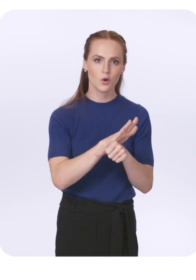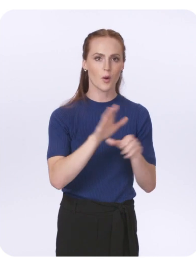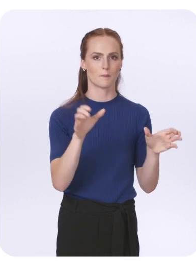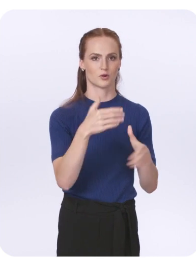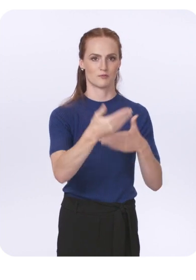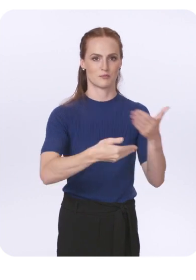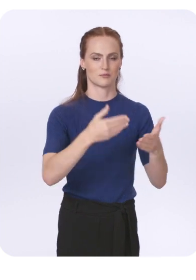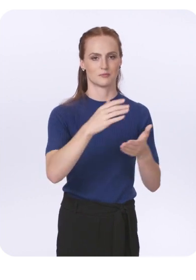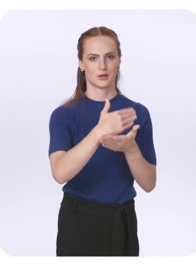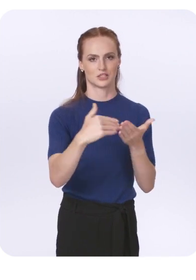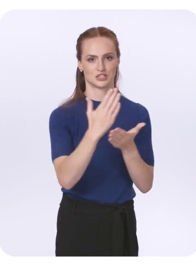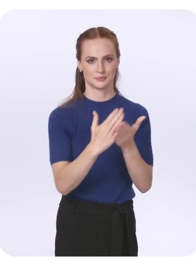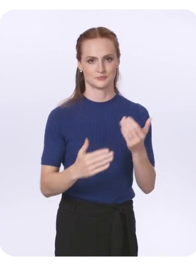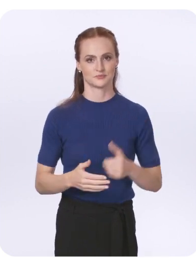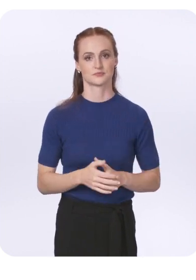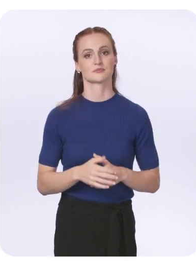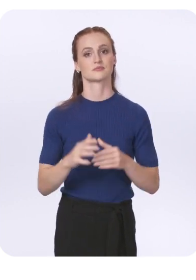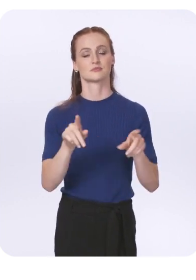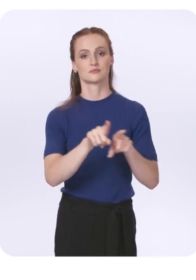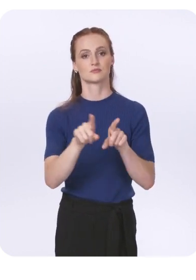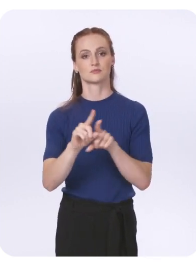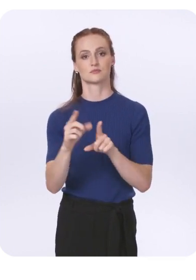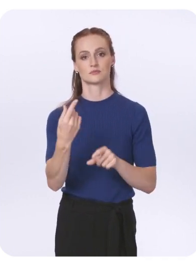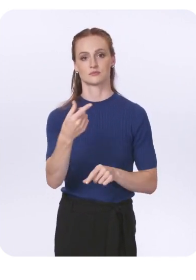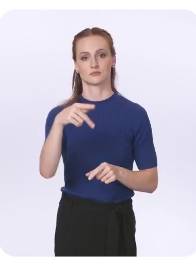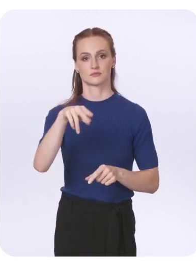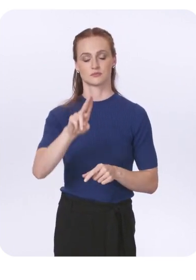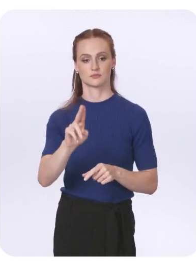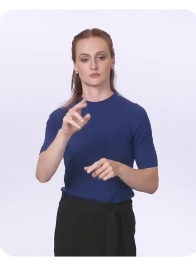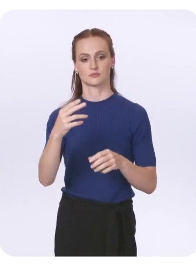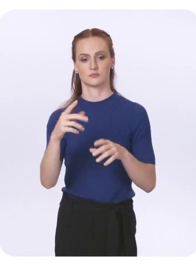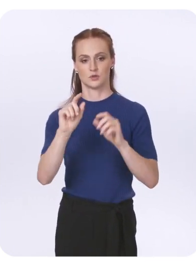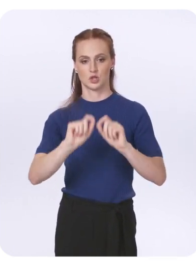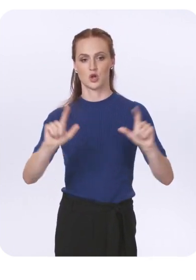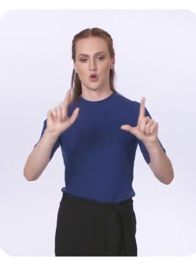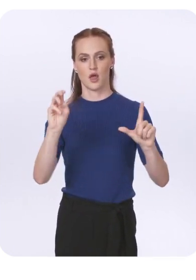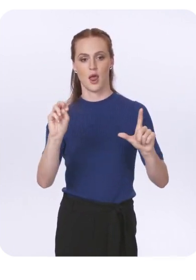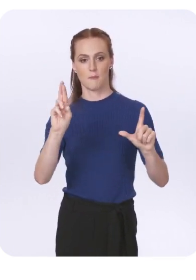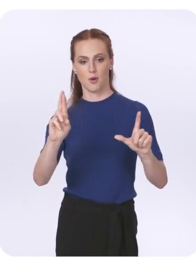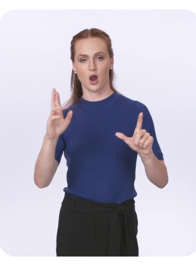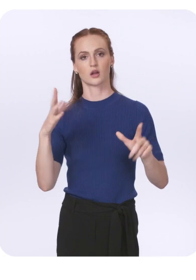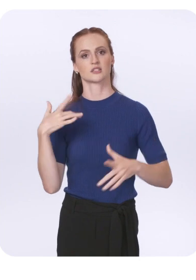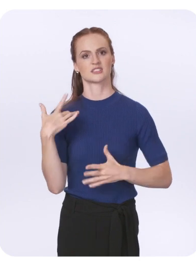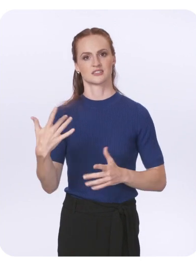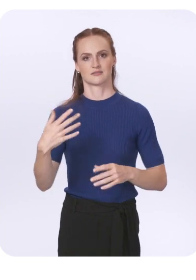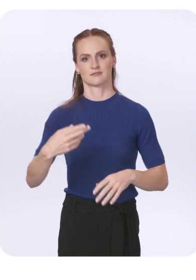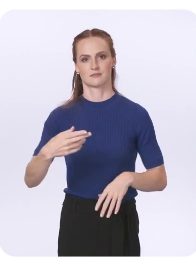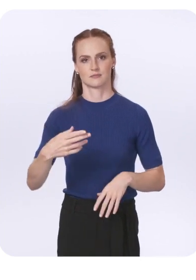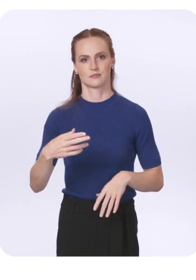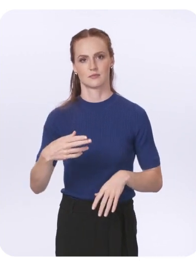And furthermore, the GPU load on MR apps is typically lower than the equivalent load in VR apps.